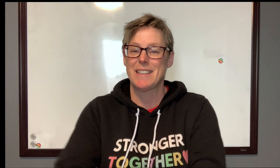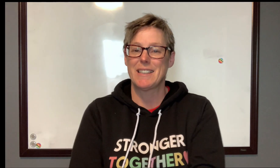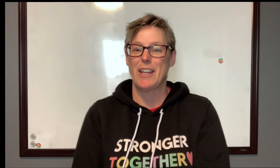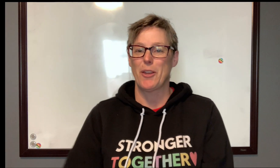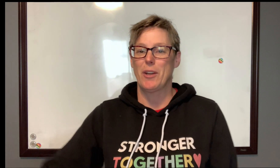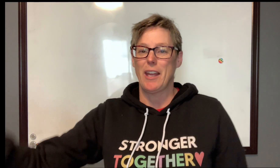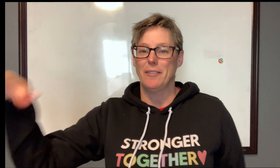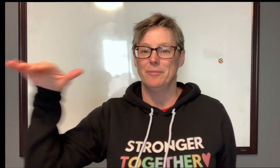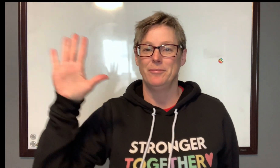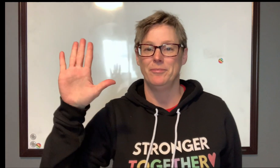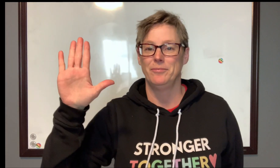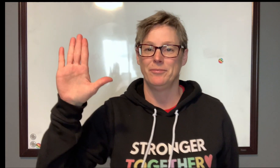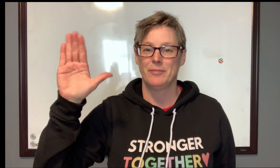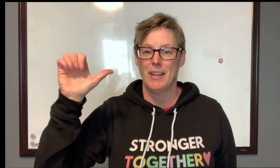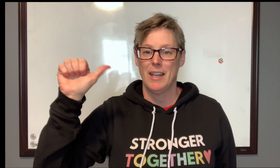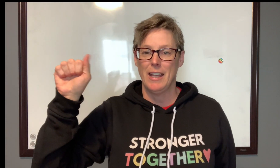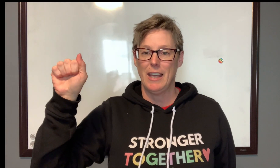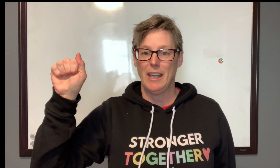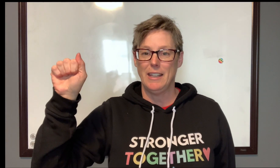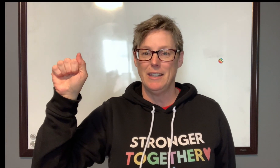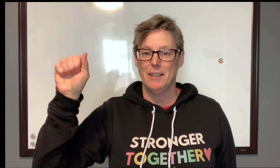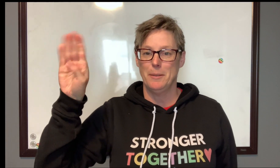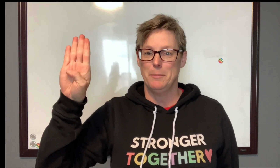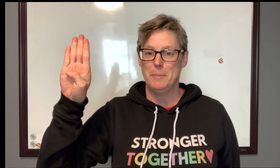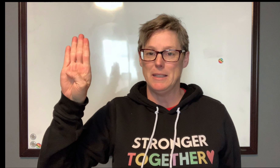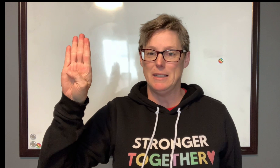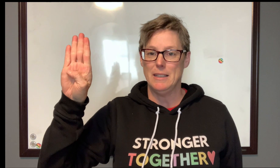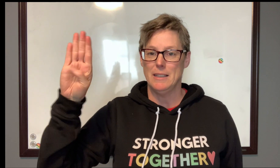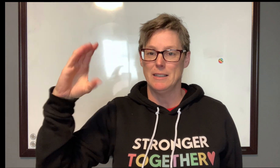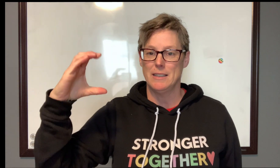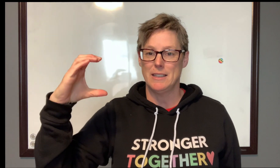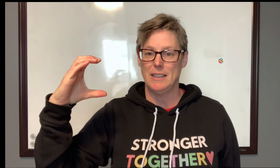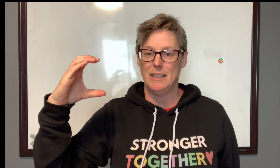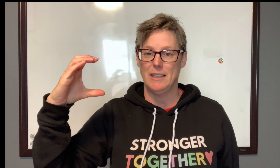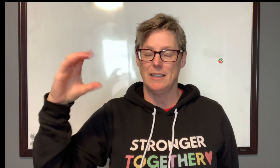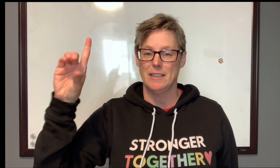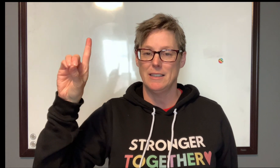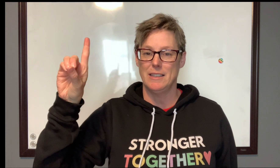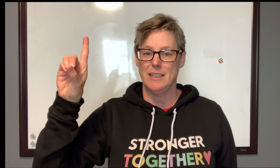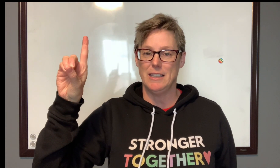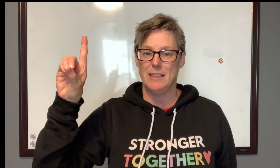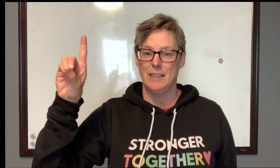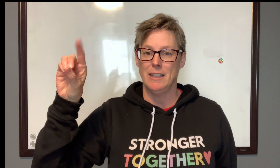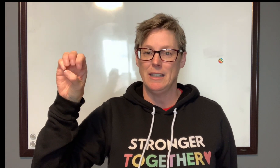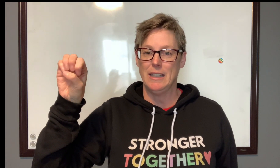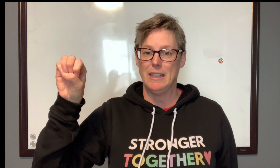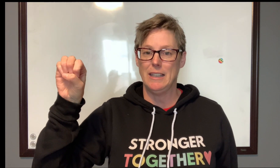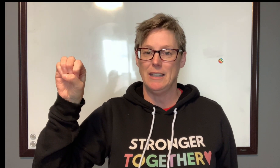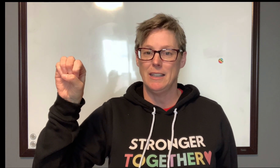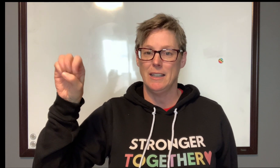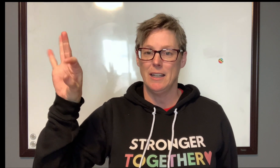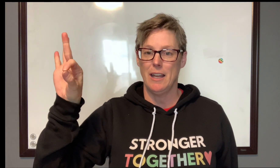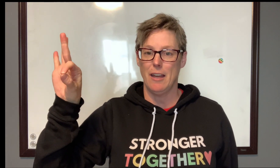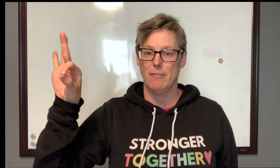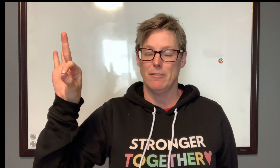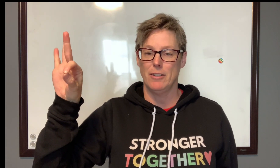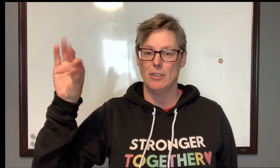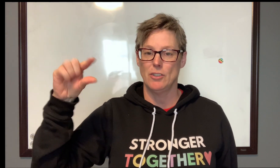together again a b